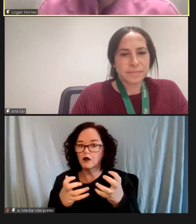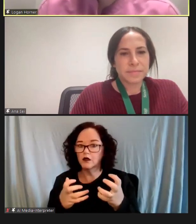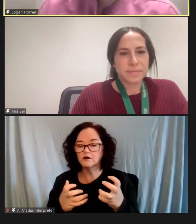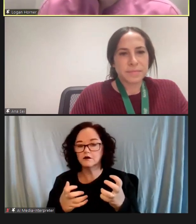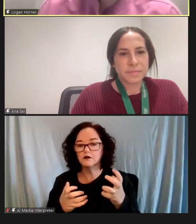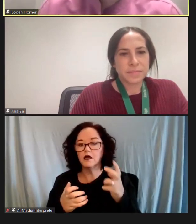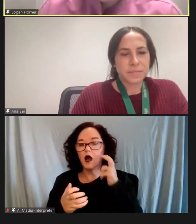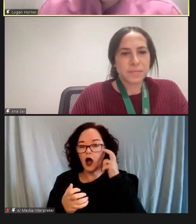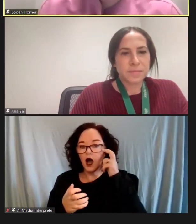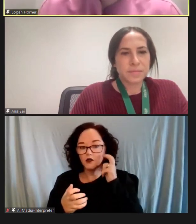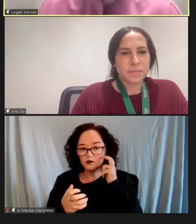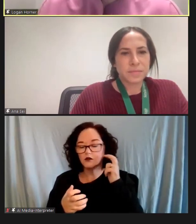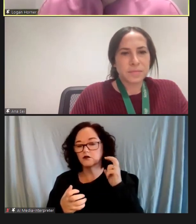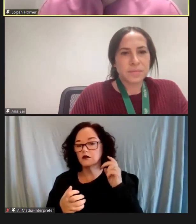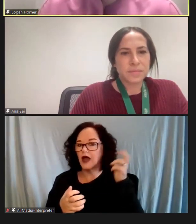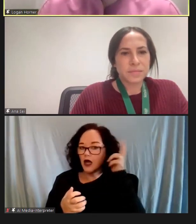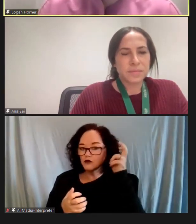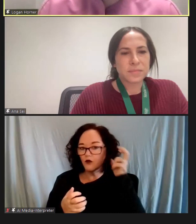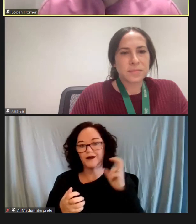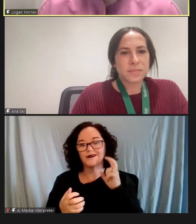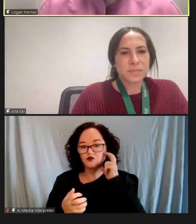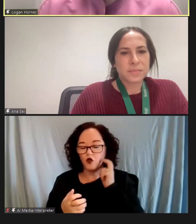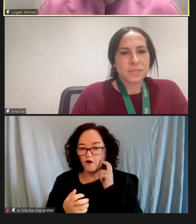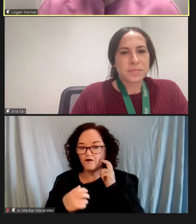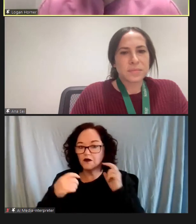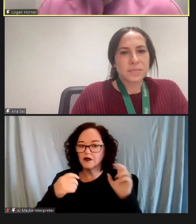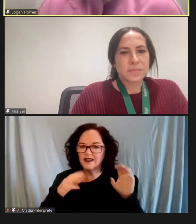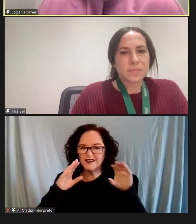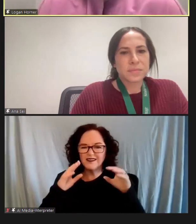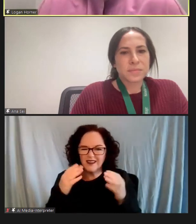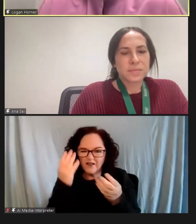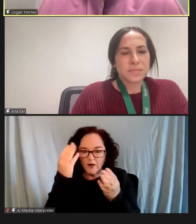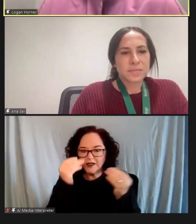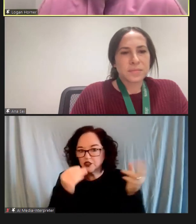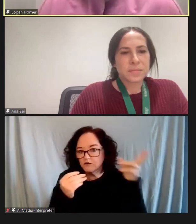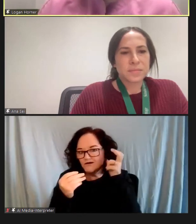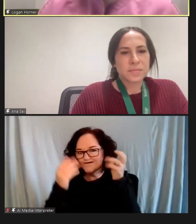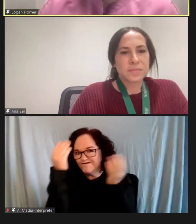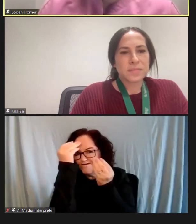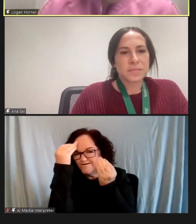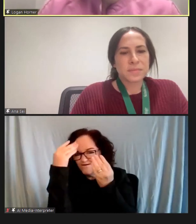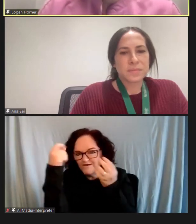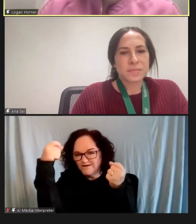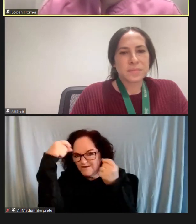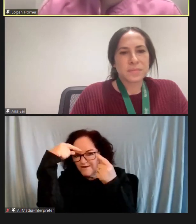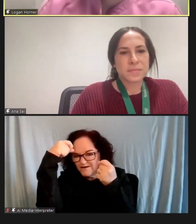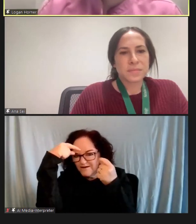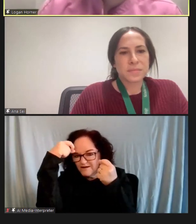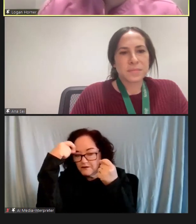to the brain because the brain needs to